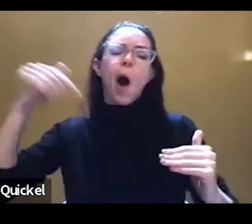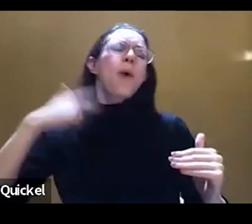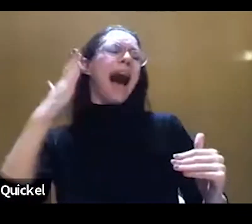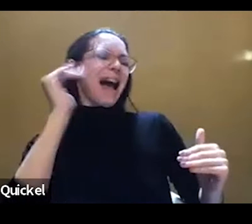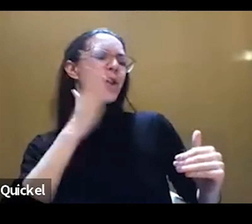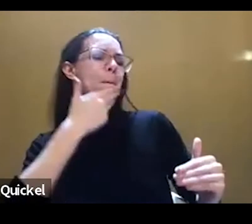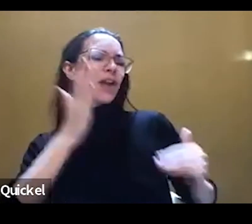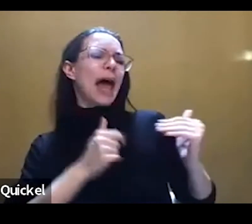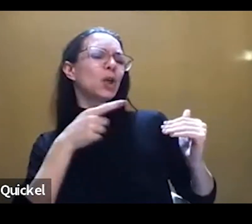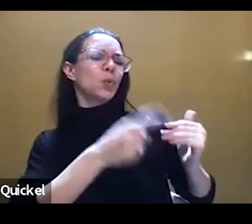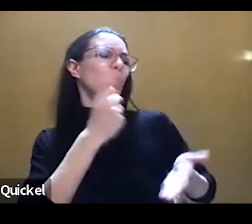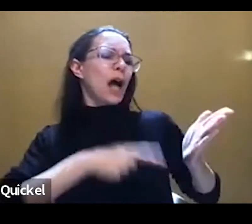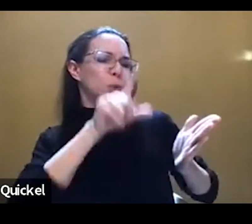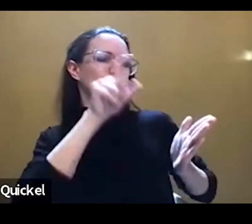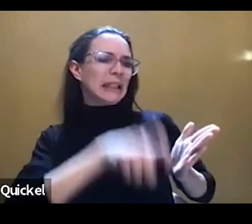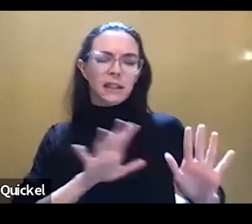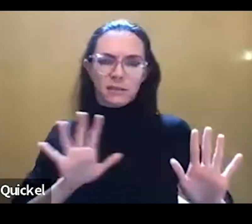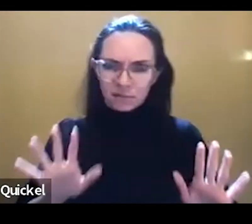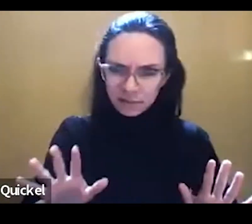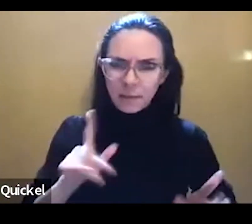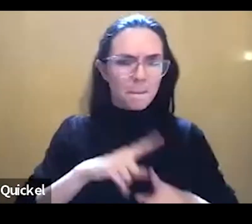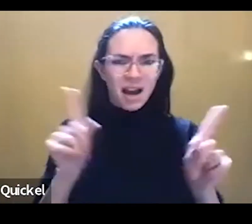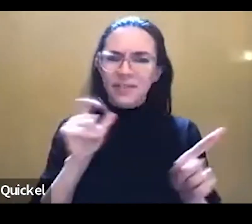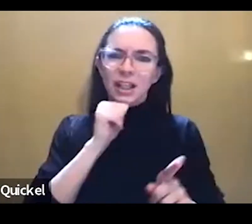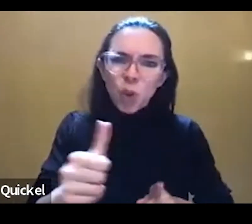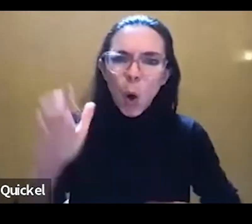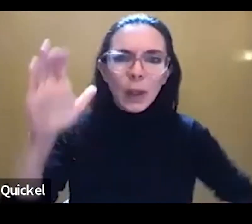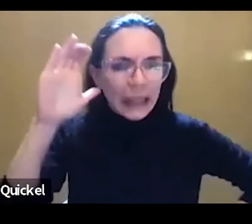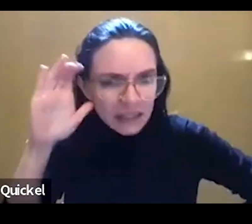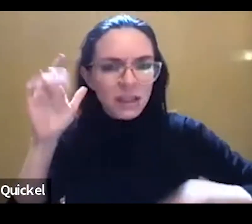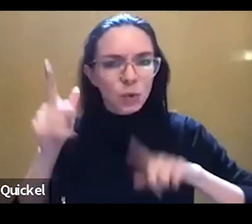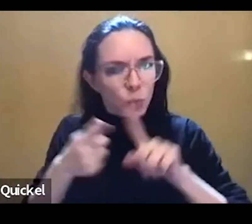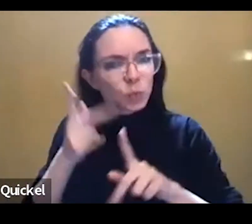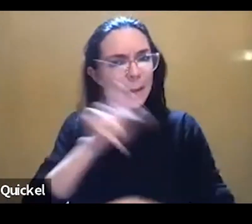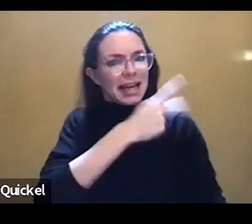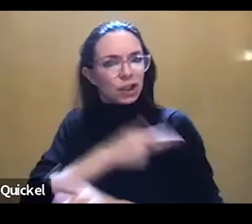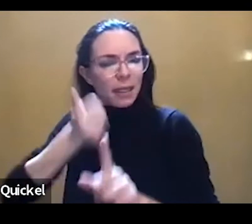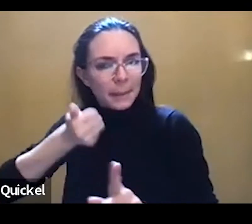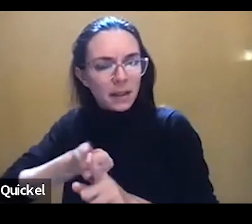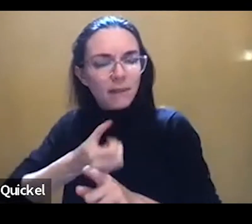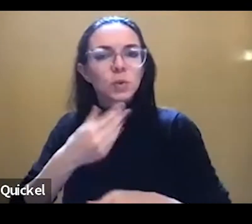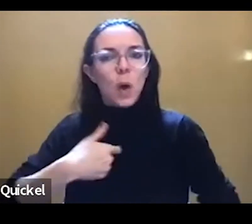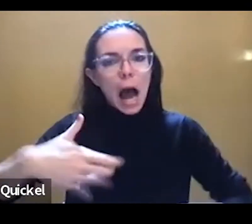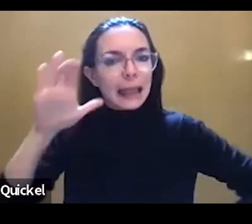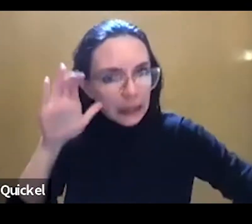better. And they don't listen to the patients. As I listen to this story, I